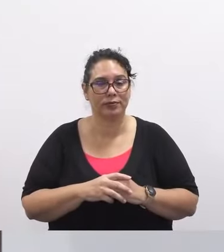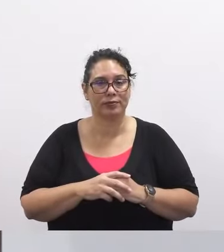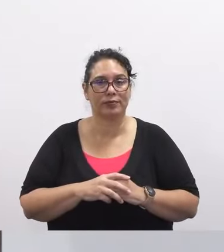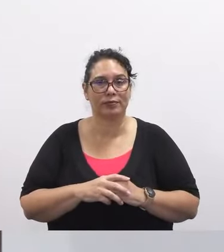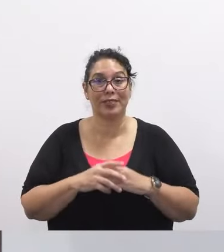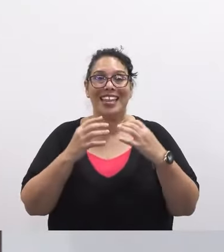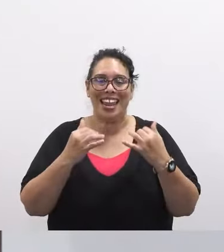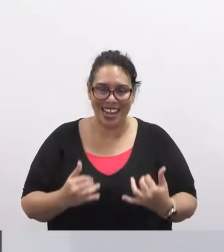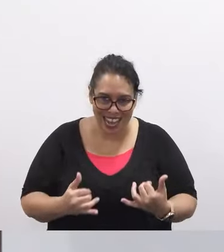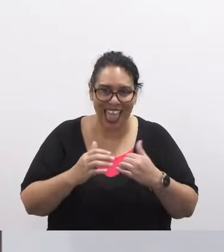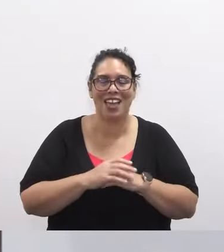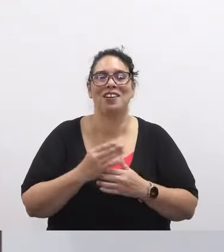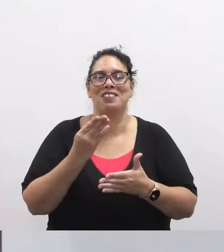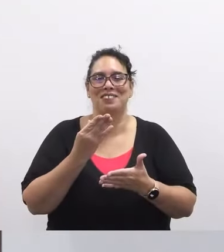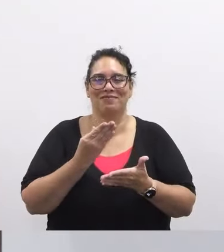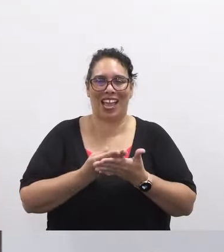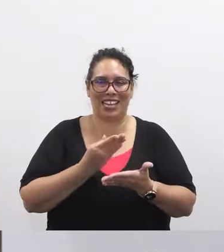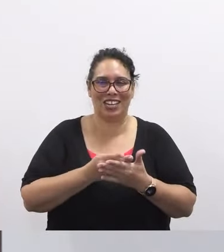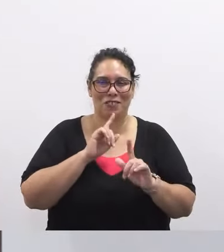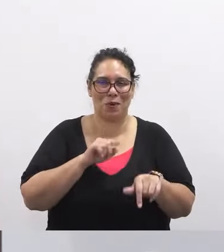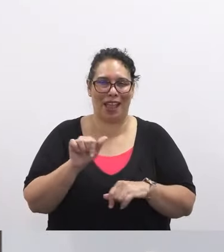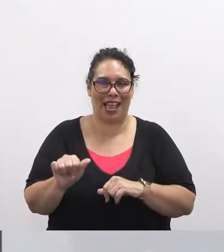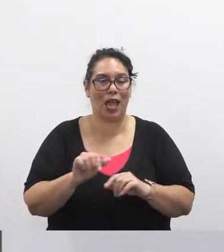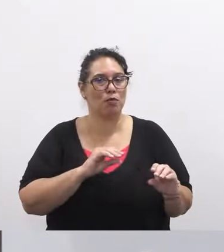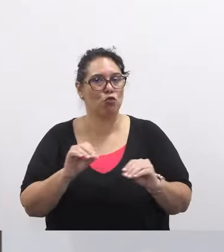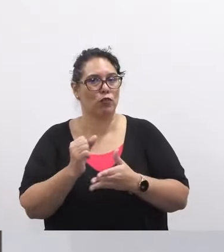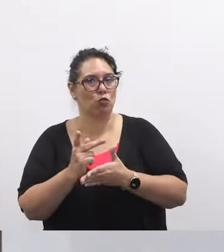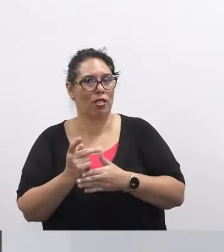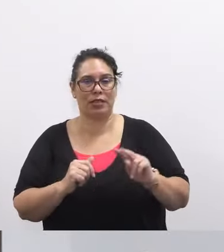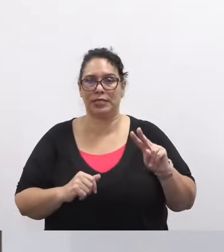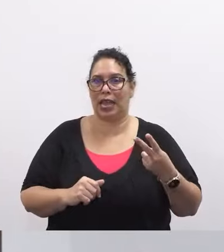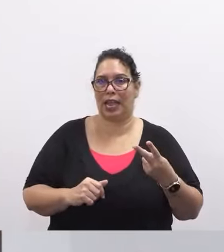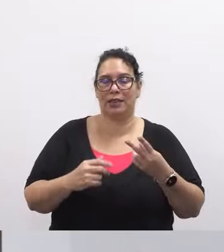Now finance report A. Move approval. Second. Any discussion?